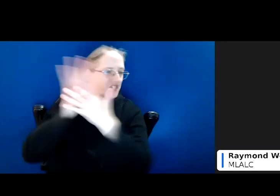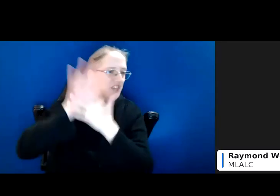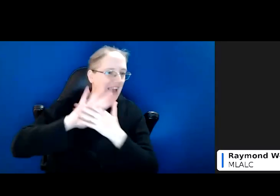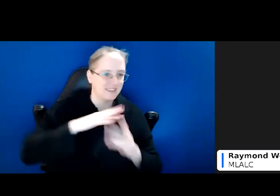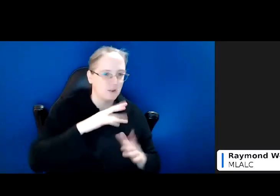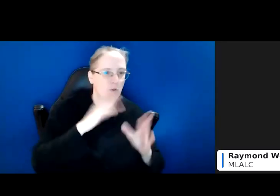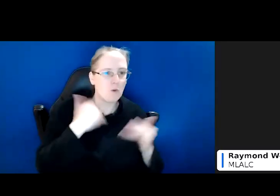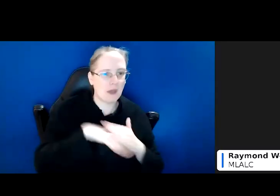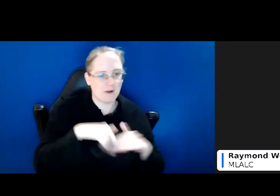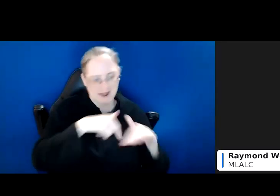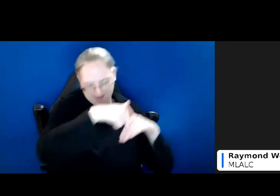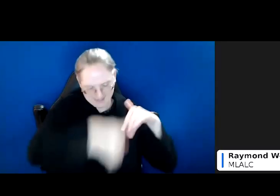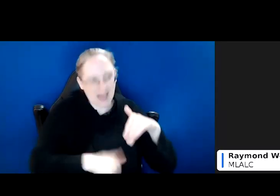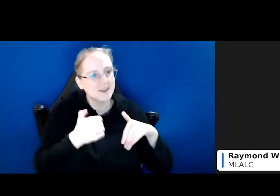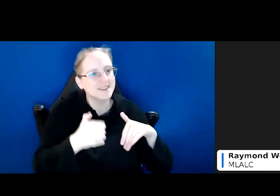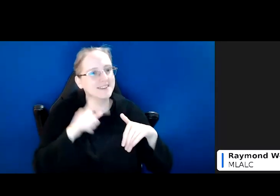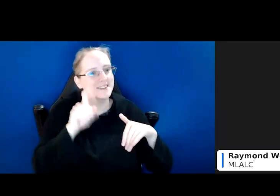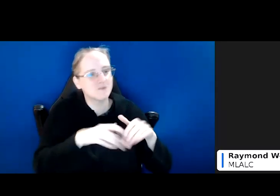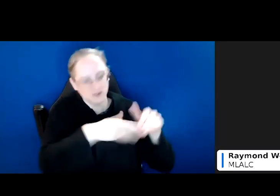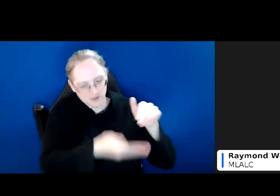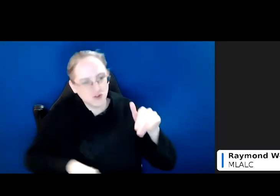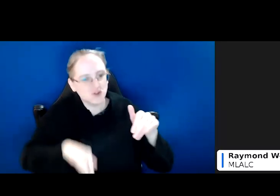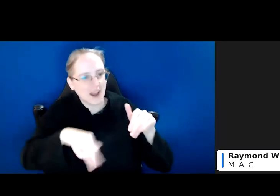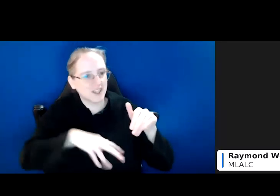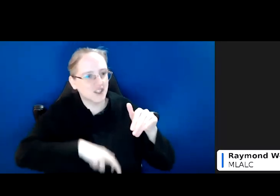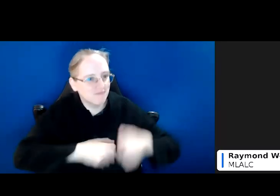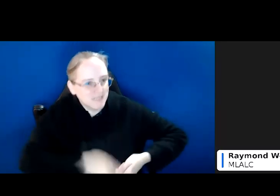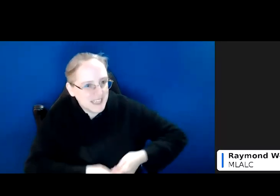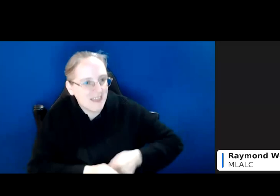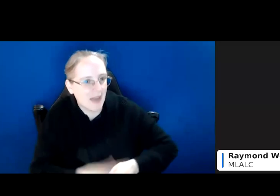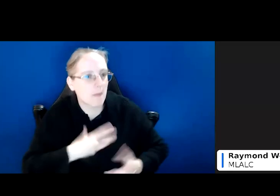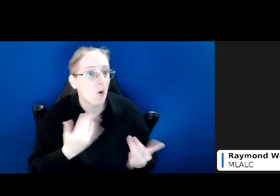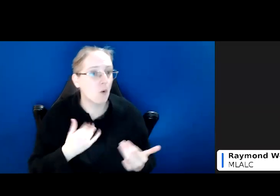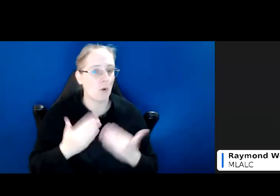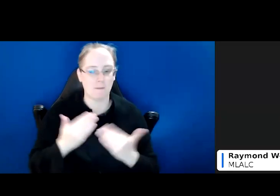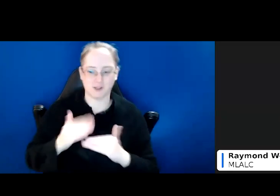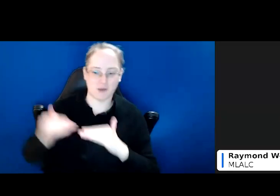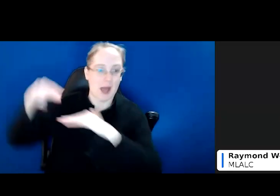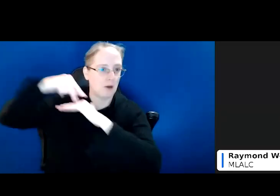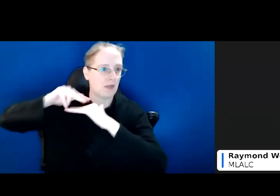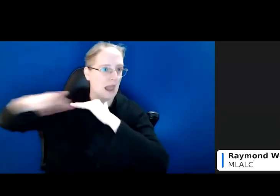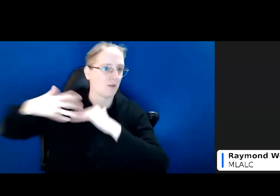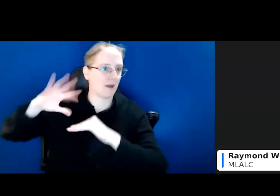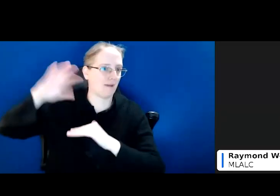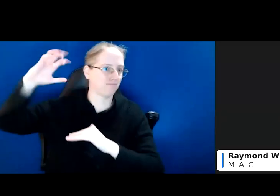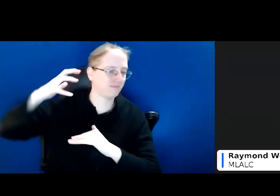you know, in 40 to 45 degree heat up home, as it always is. And I sort of came to a crux, let's say, in my life,